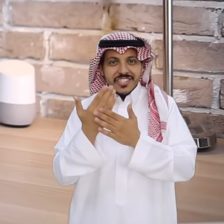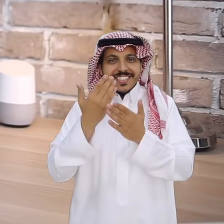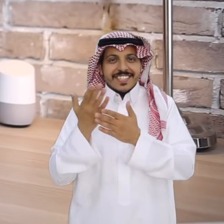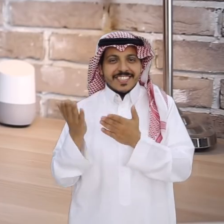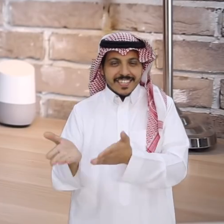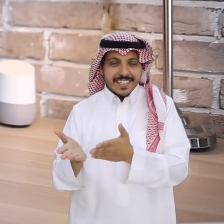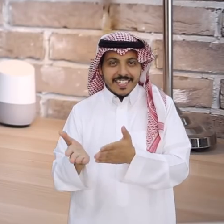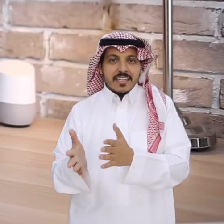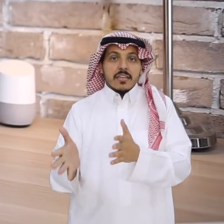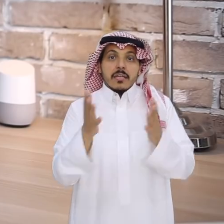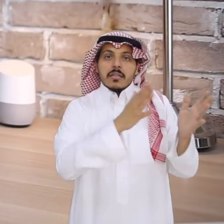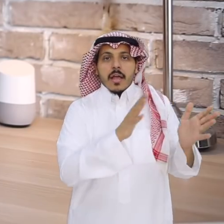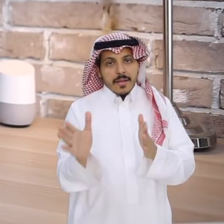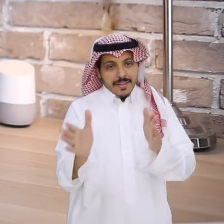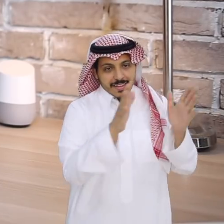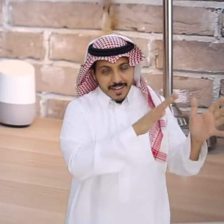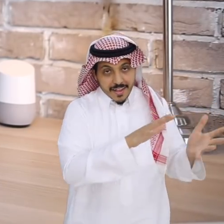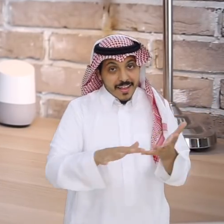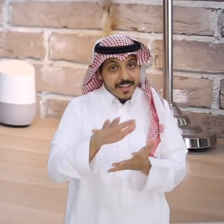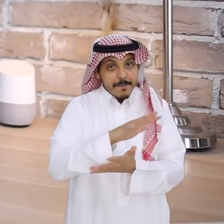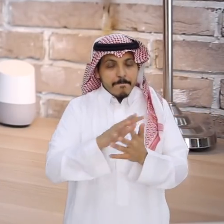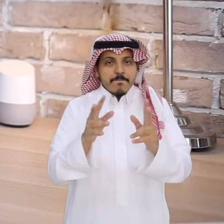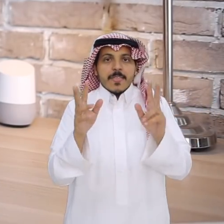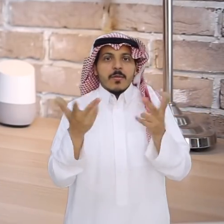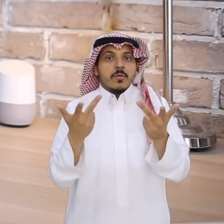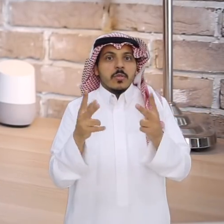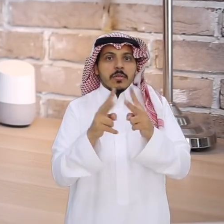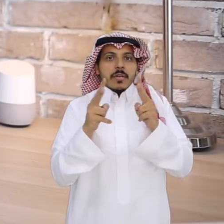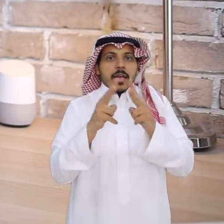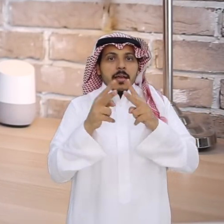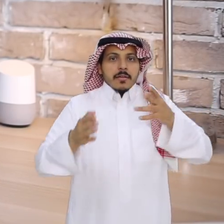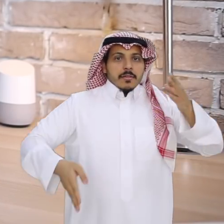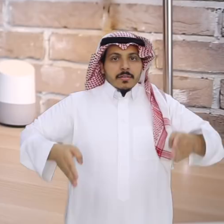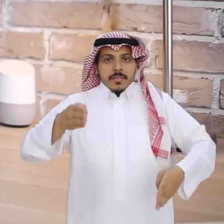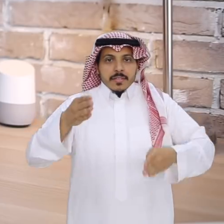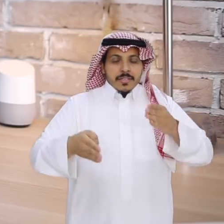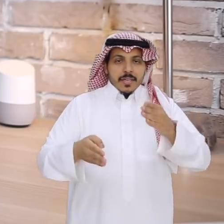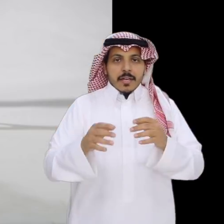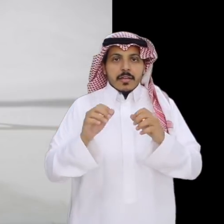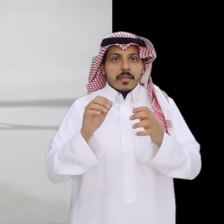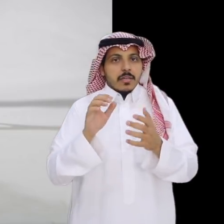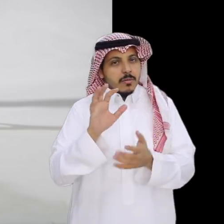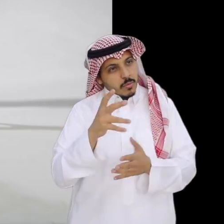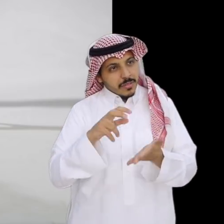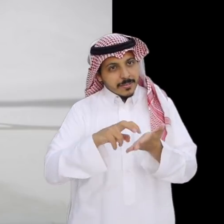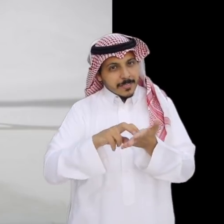Let's talk about the devil robot now. Boston Dynamics will start selling Spot Mini.